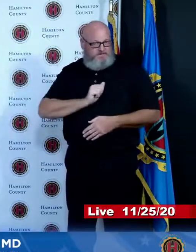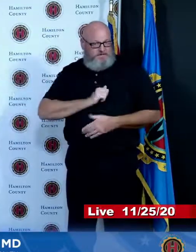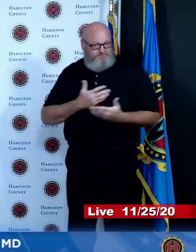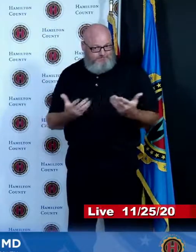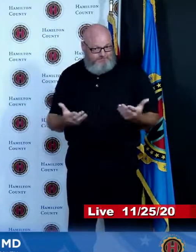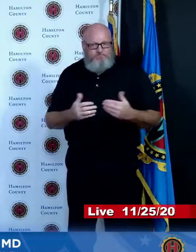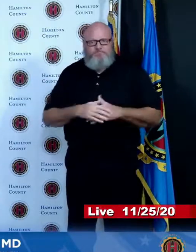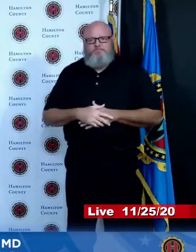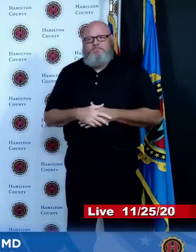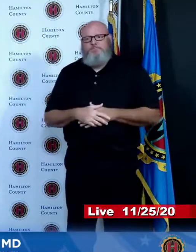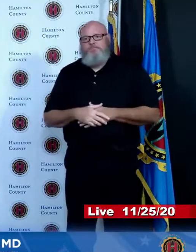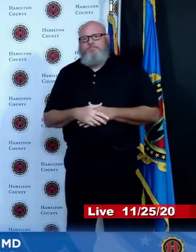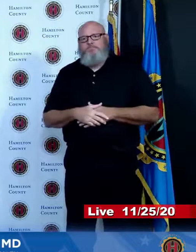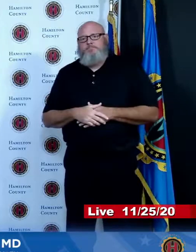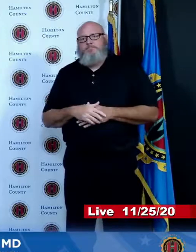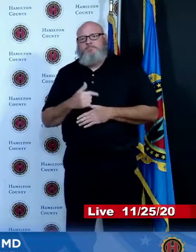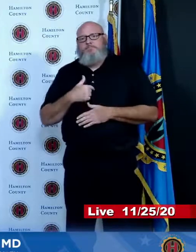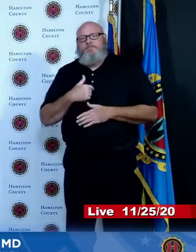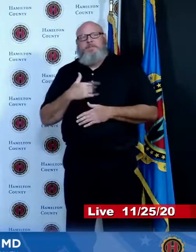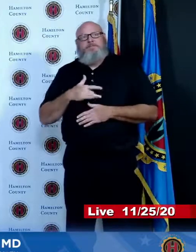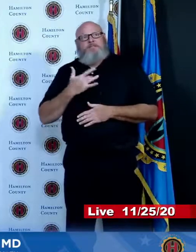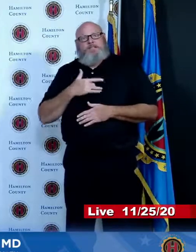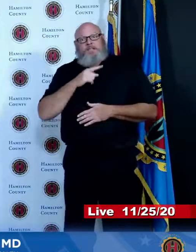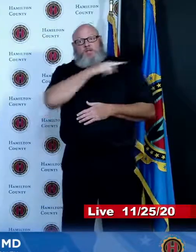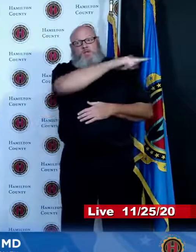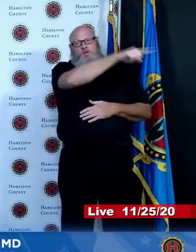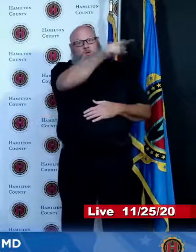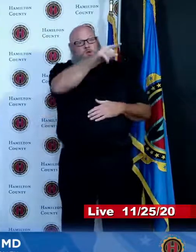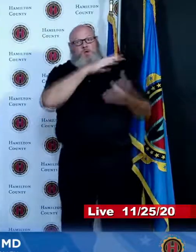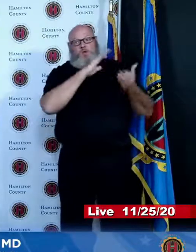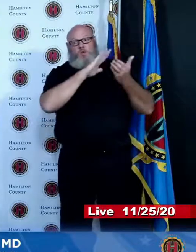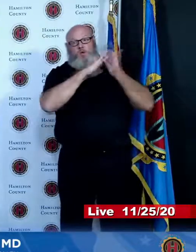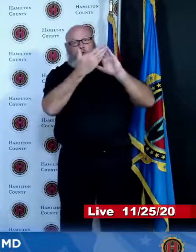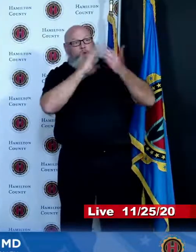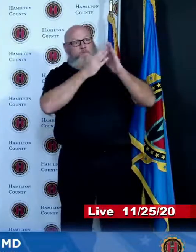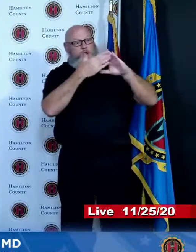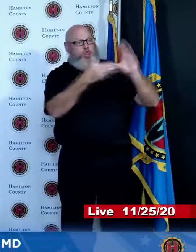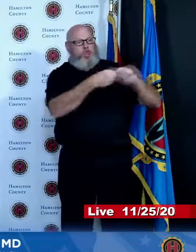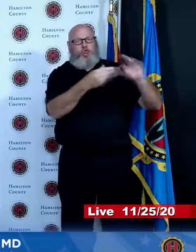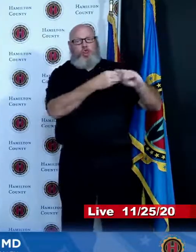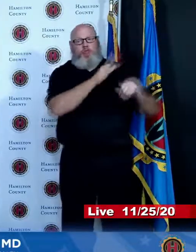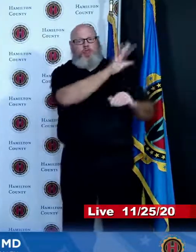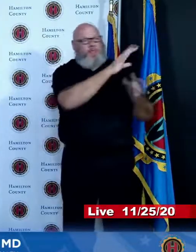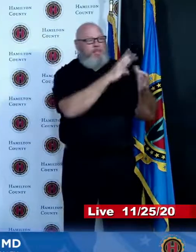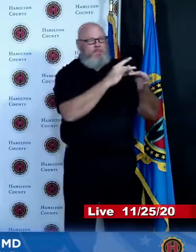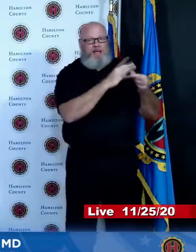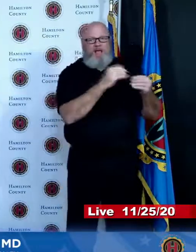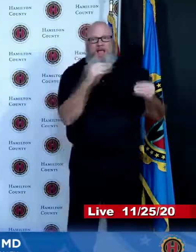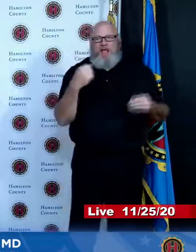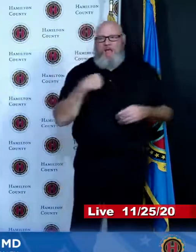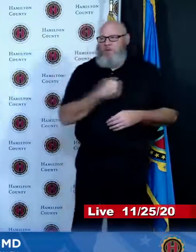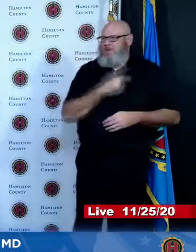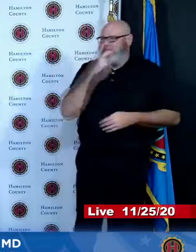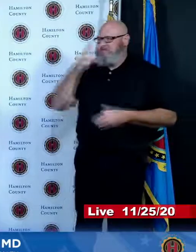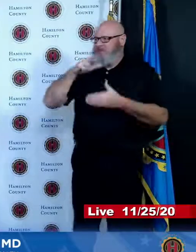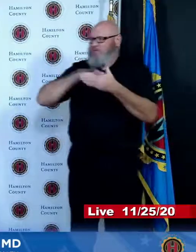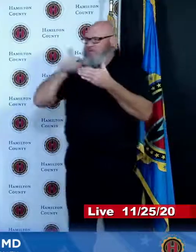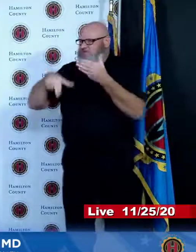about Covid and and the behaviors and choices being made and how I hear health systems talking